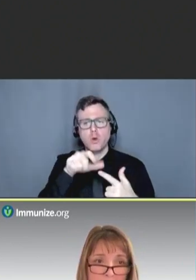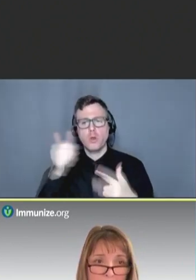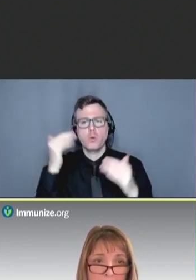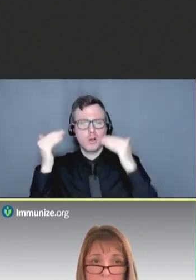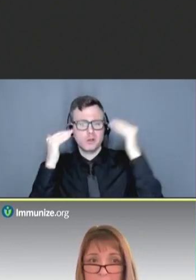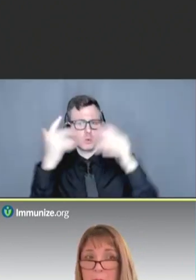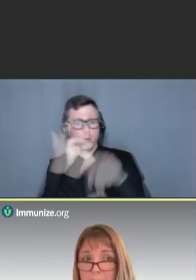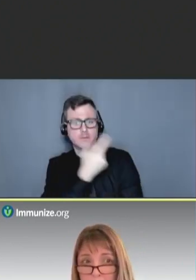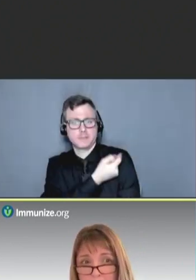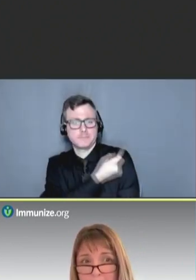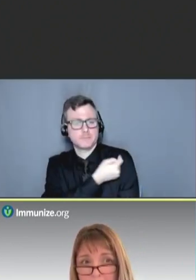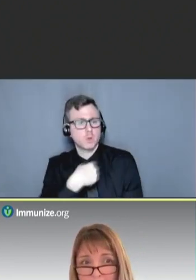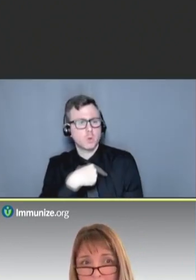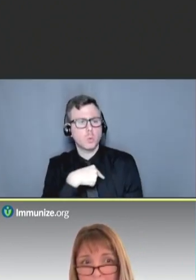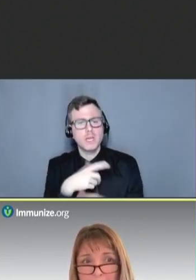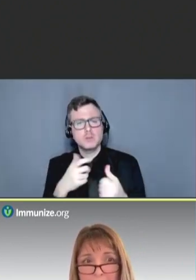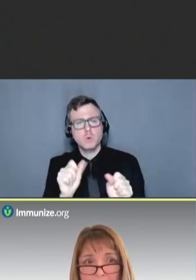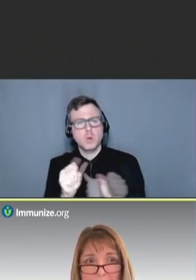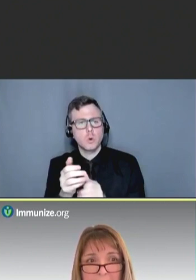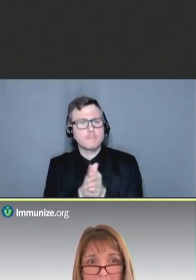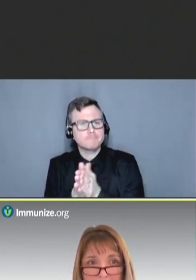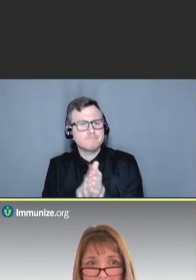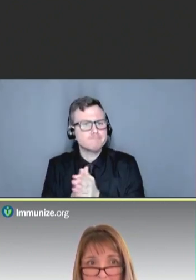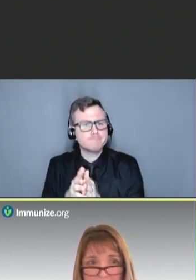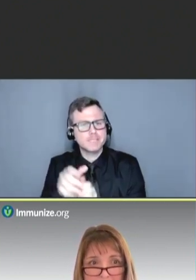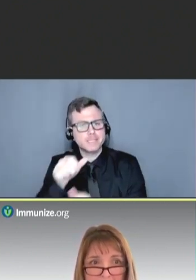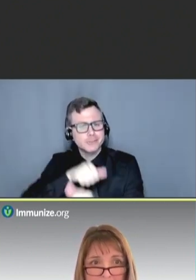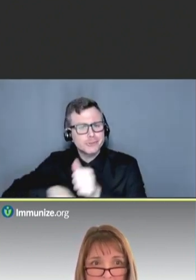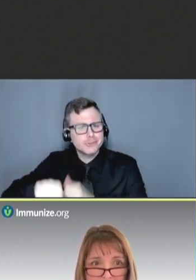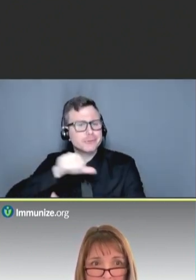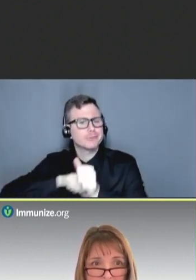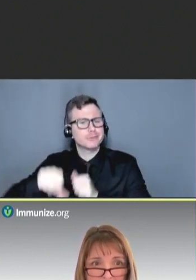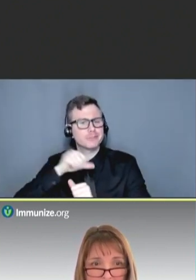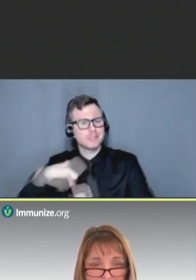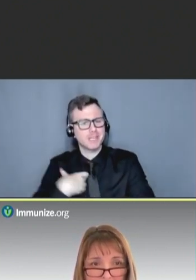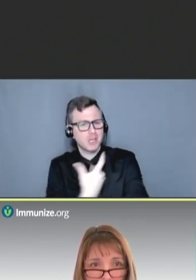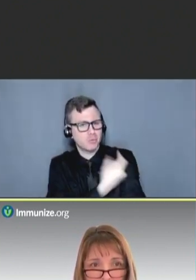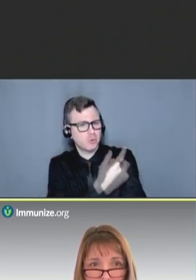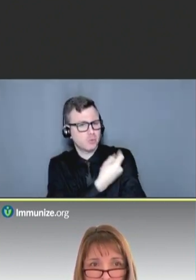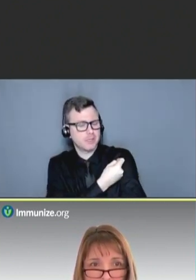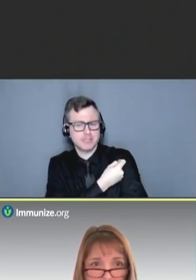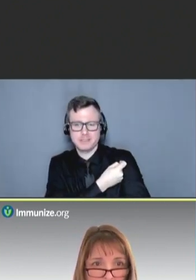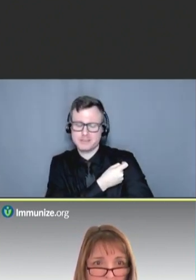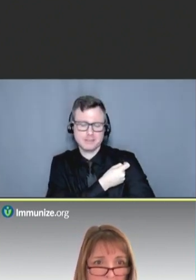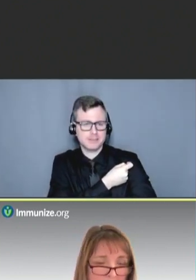And then we work to motivate one another and keep immunizations in the forefront of what